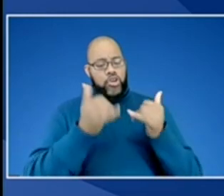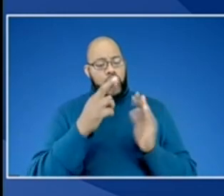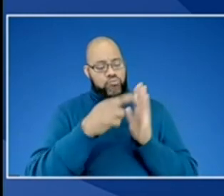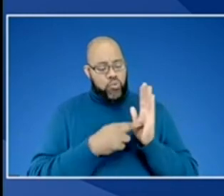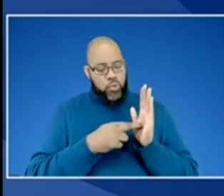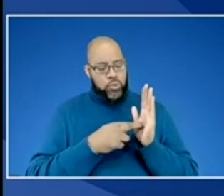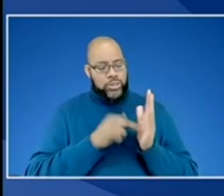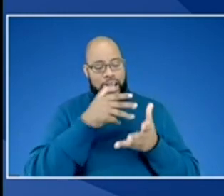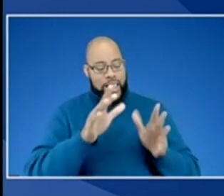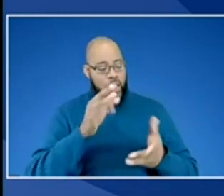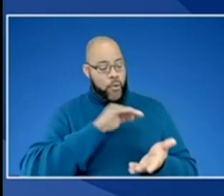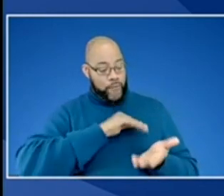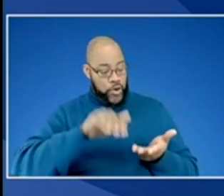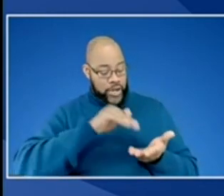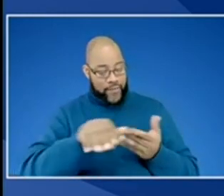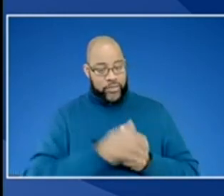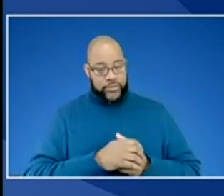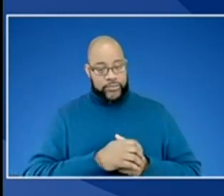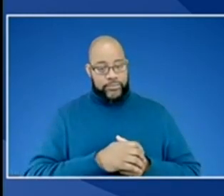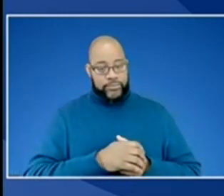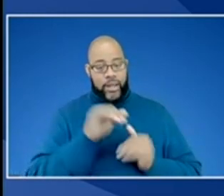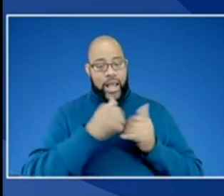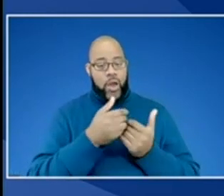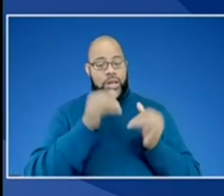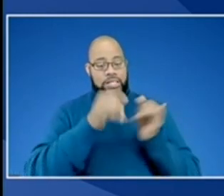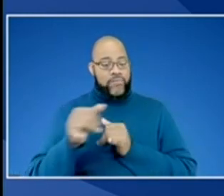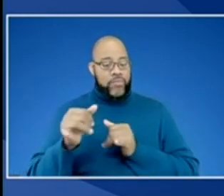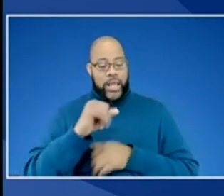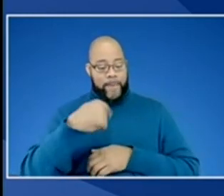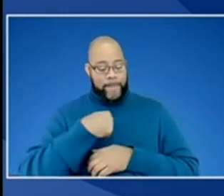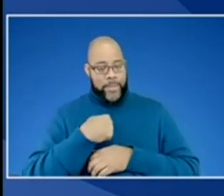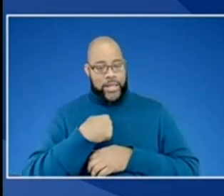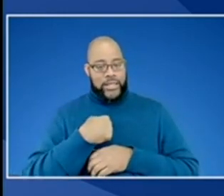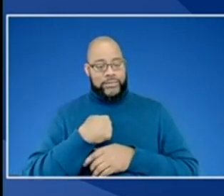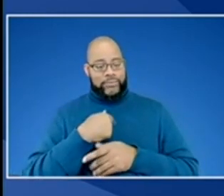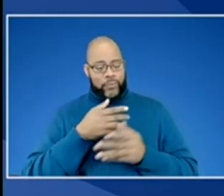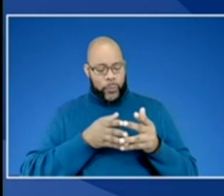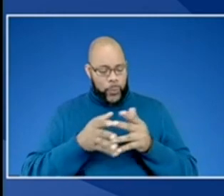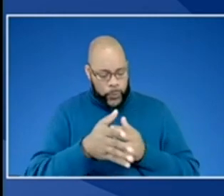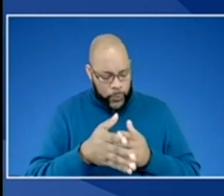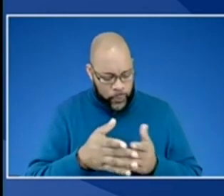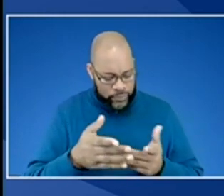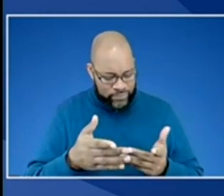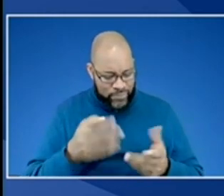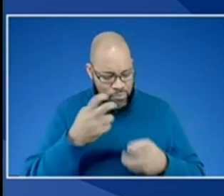forgiveness, and how individuals like me have slipped through the cracks of the current forgiveness system.